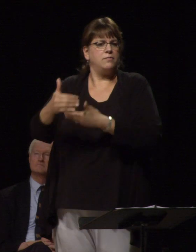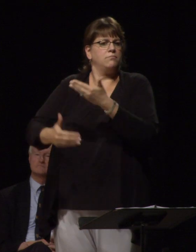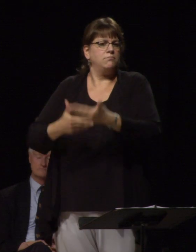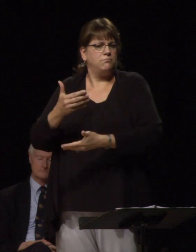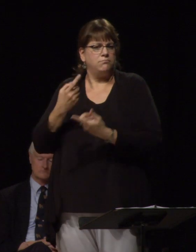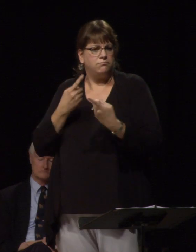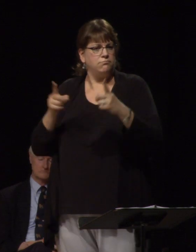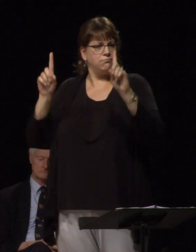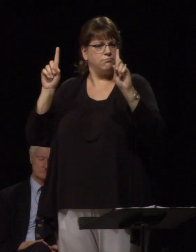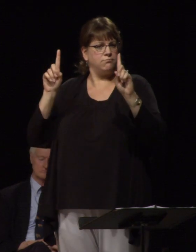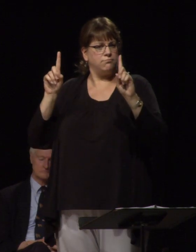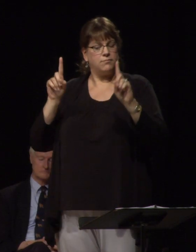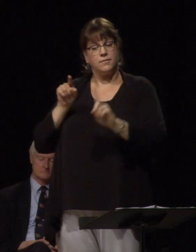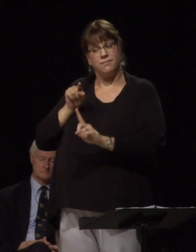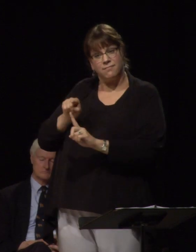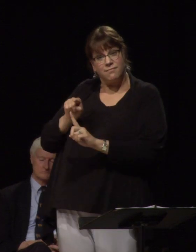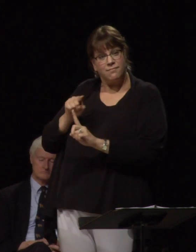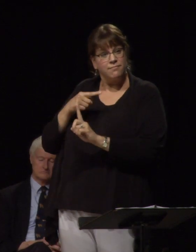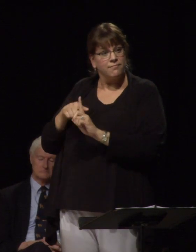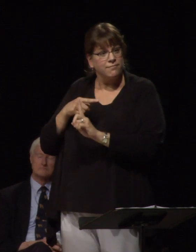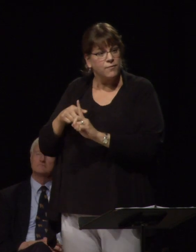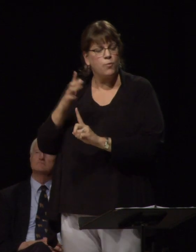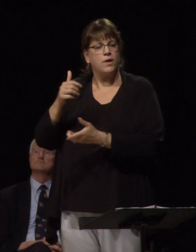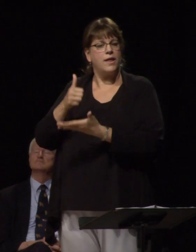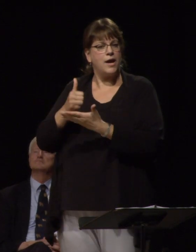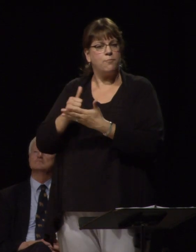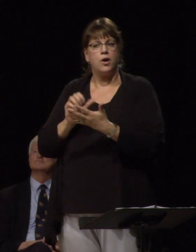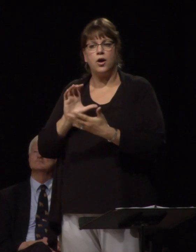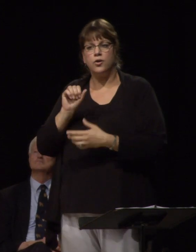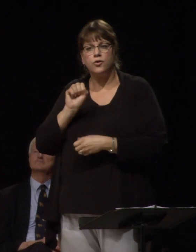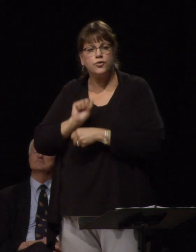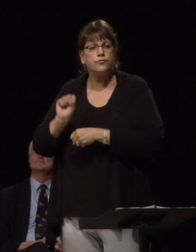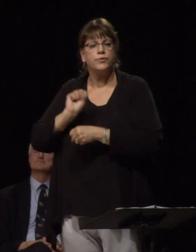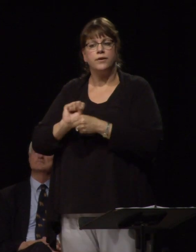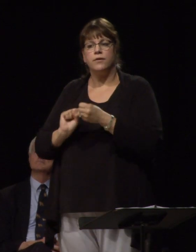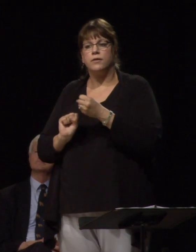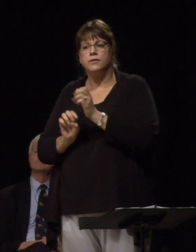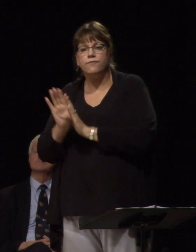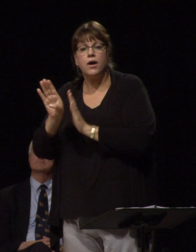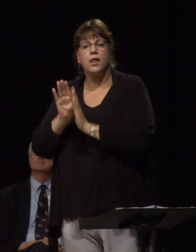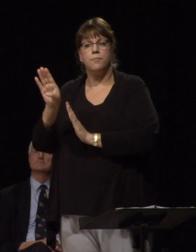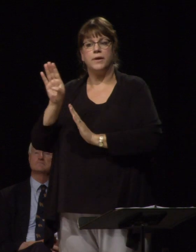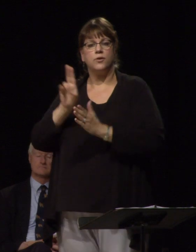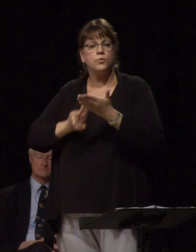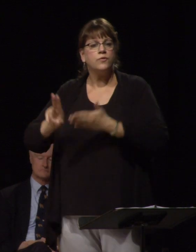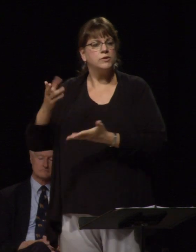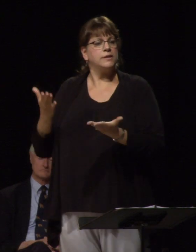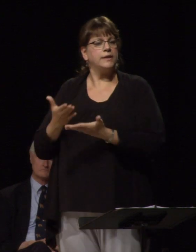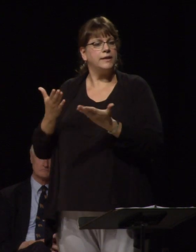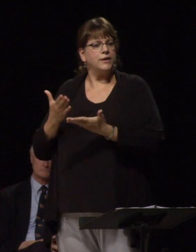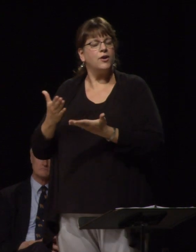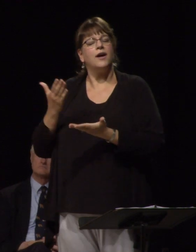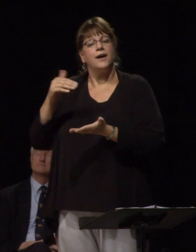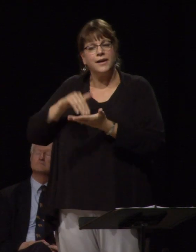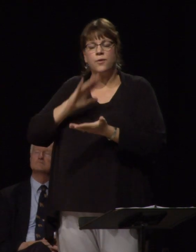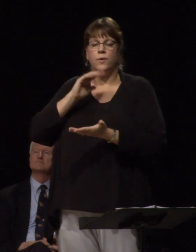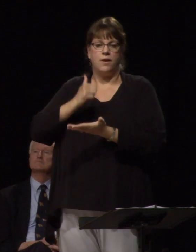PROFESSIONALISM AND CAREER DEVELOPMENT PROGRAMS AT THE UNIVERSITY, WHICH IS A BENEFIT TO EVERYONE WHO WORKS HERE.